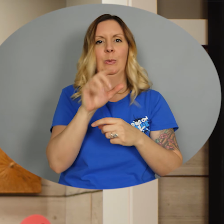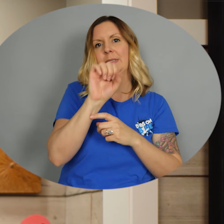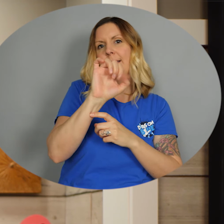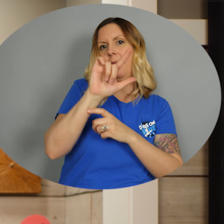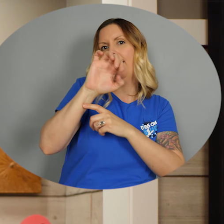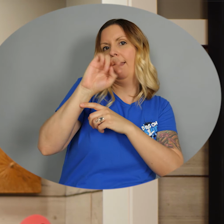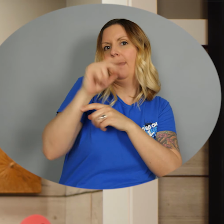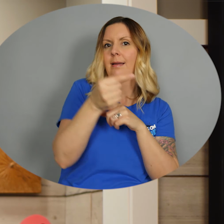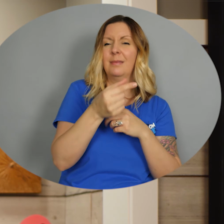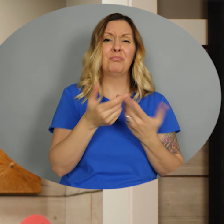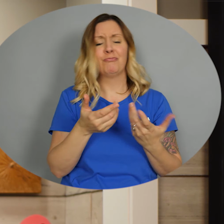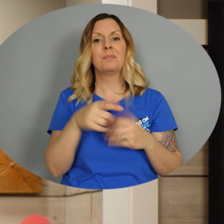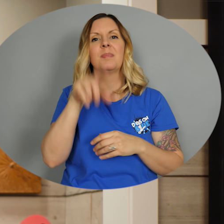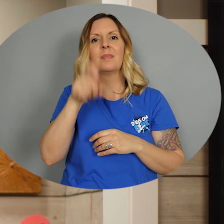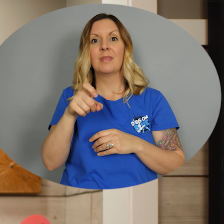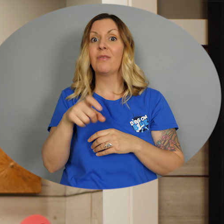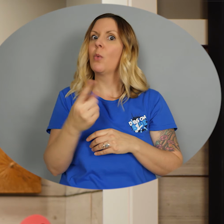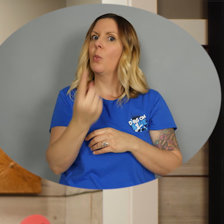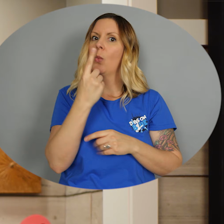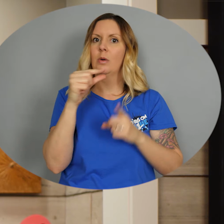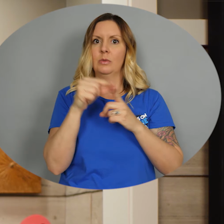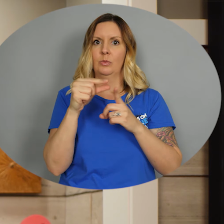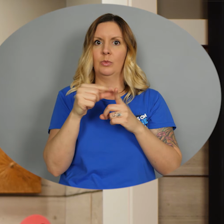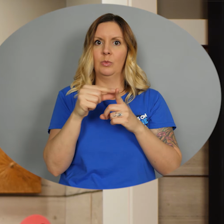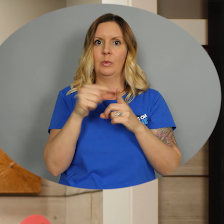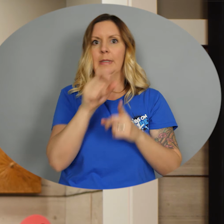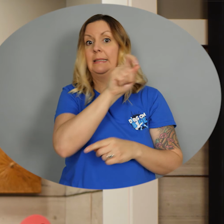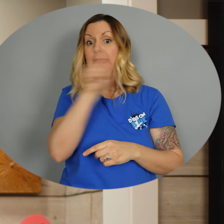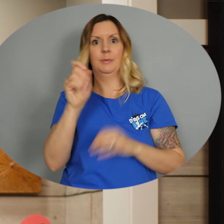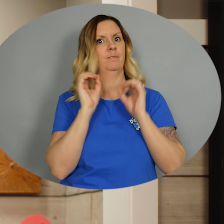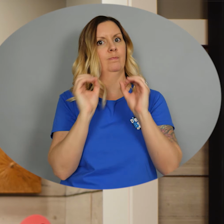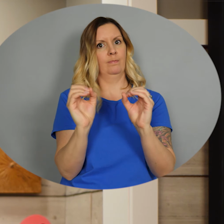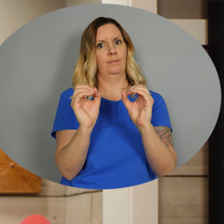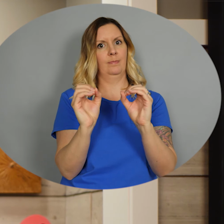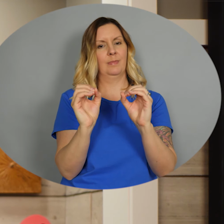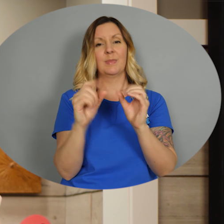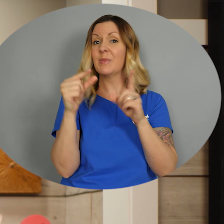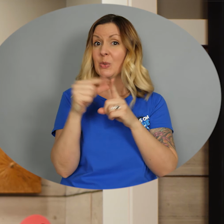you come up with must be a single word that doesn’t include hyphens. Now once you have